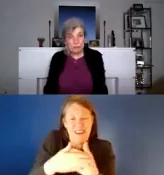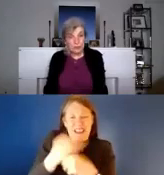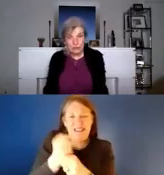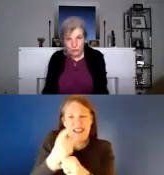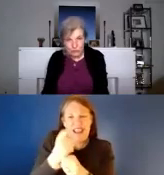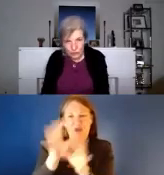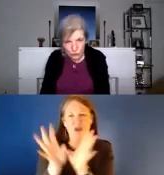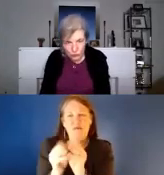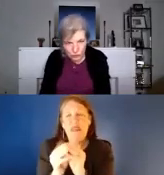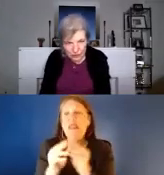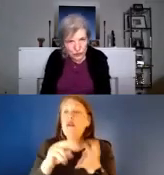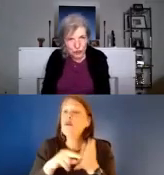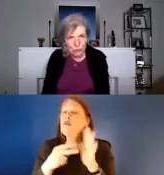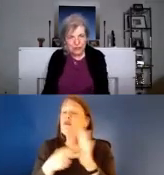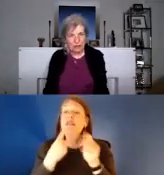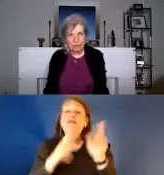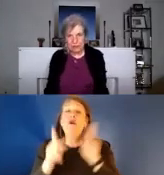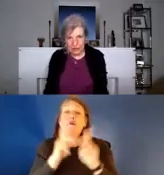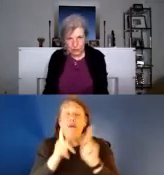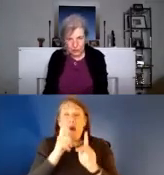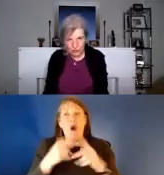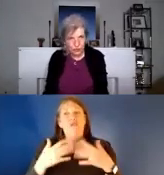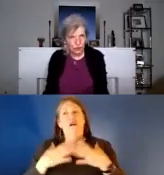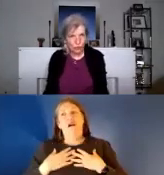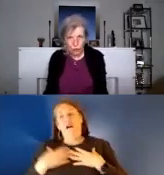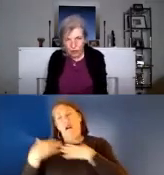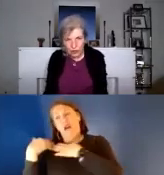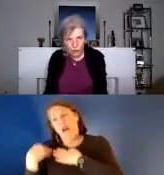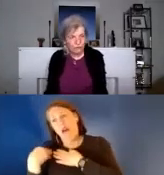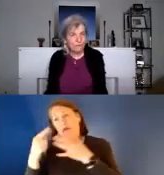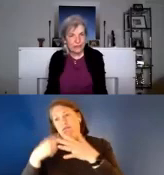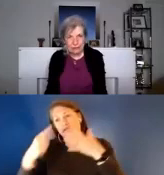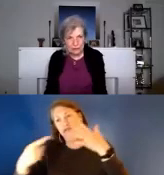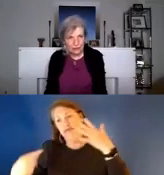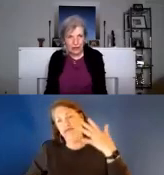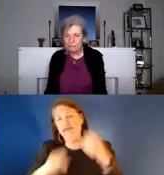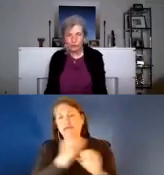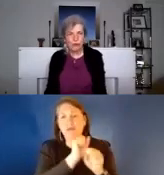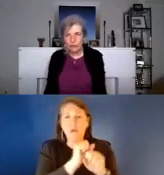means for those who have so many obligations and work or family life or health